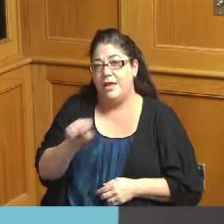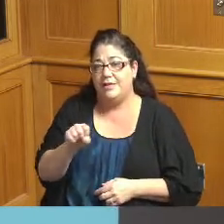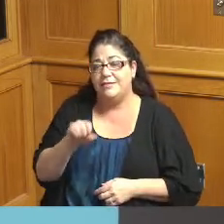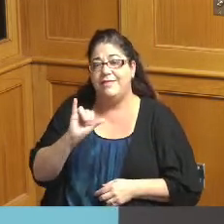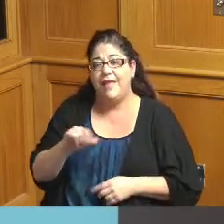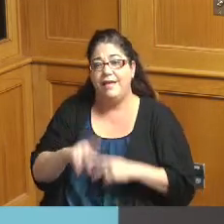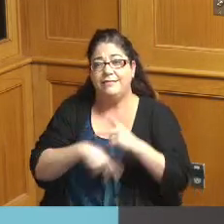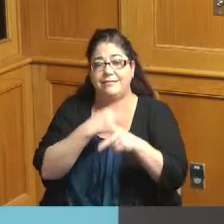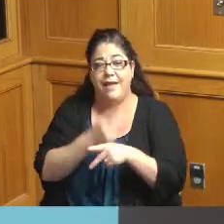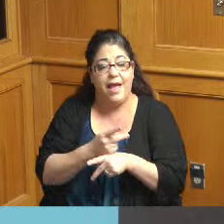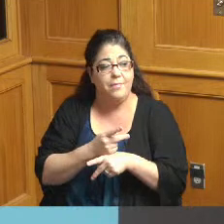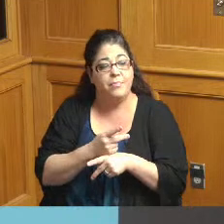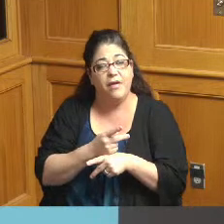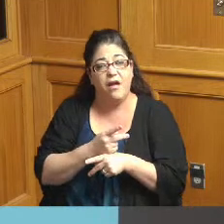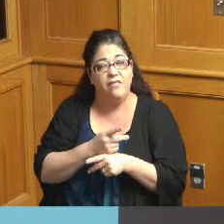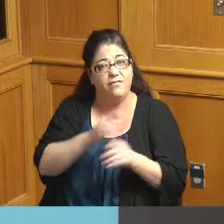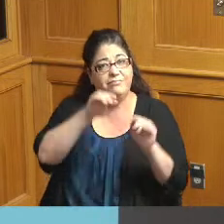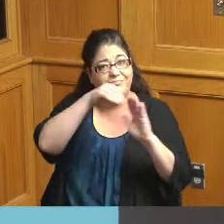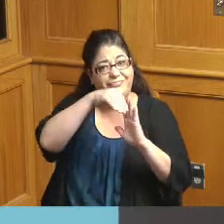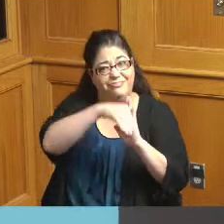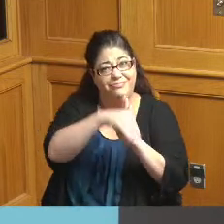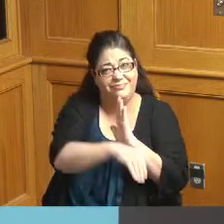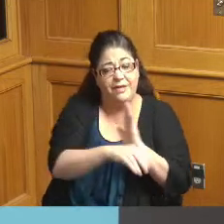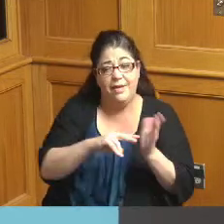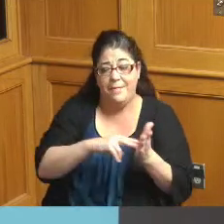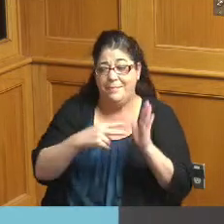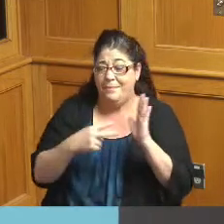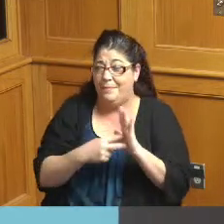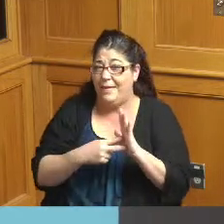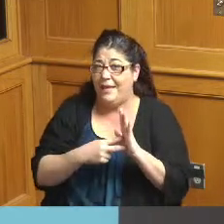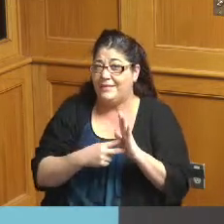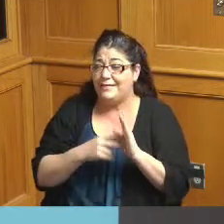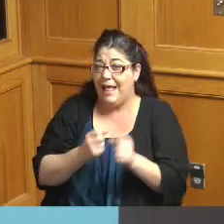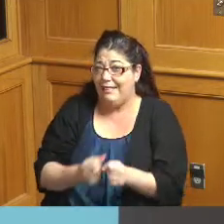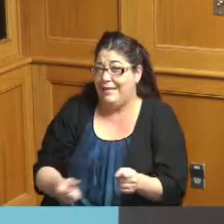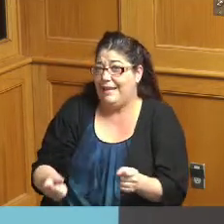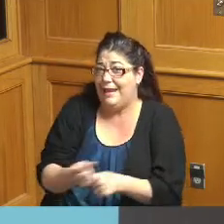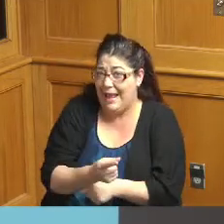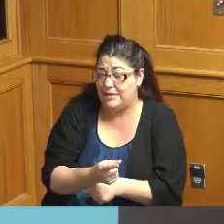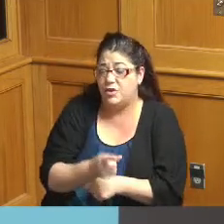to climb that could impact that allocation in the next year so I just want you to be aware